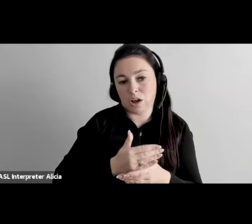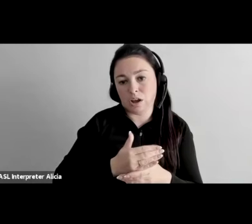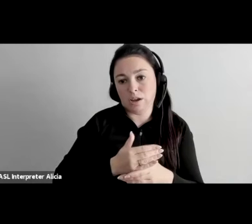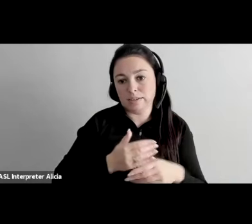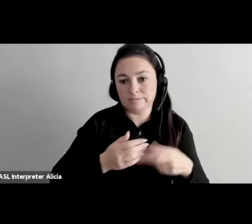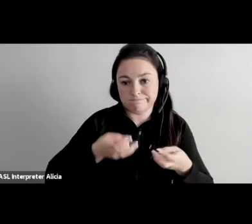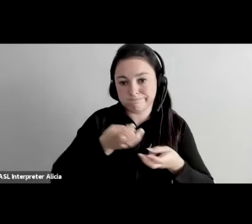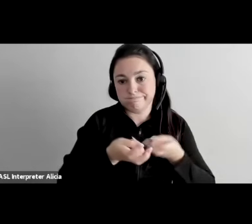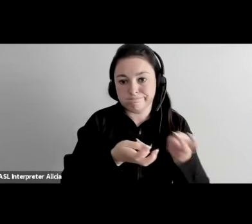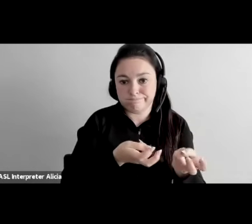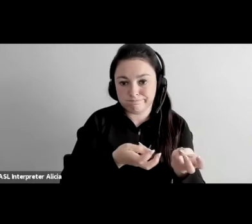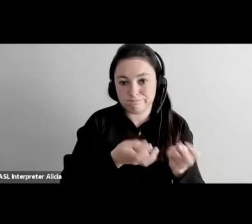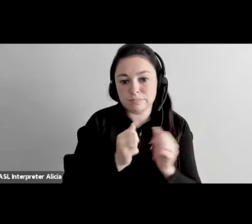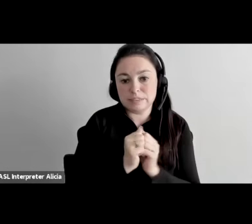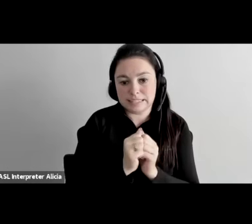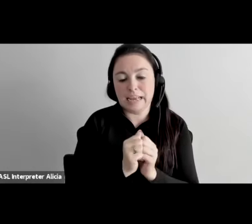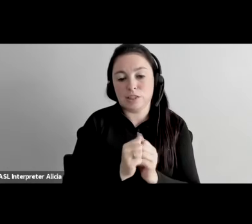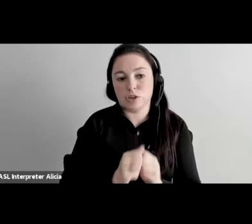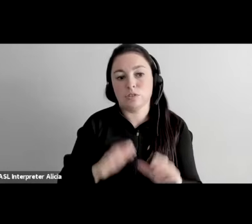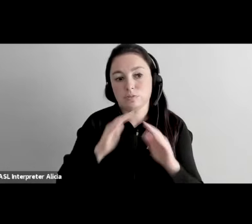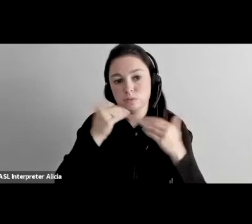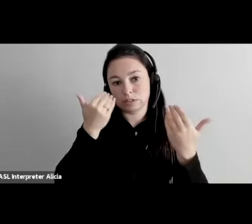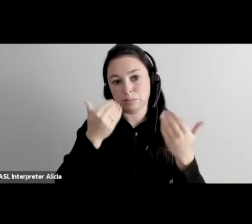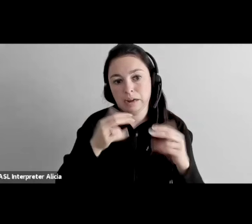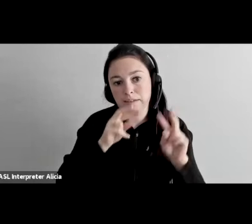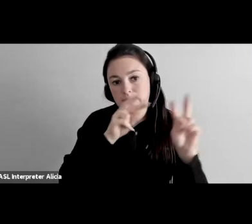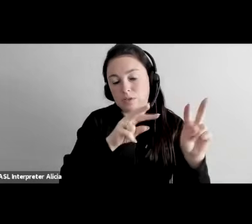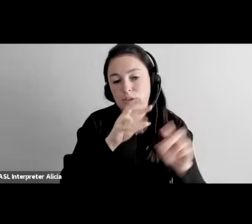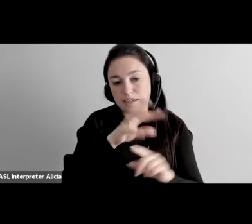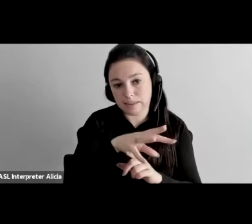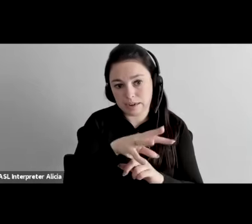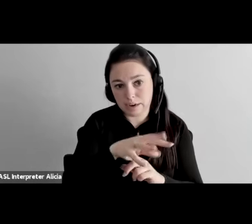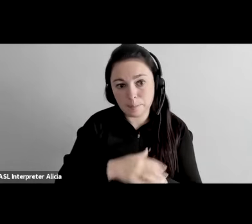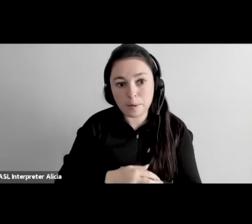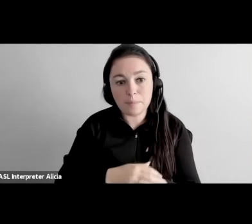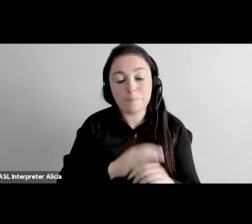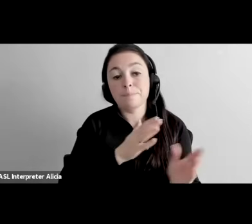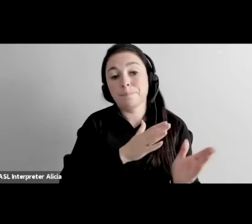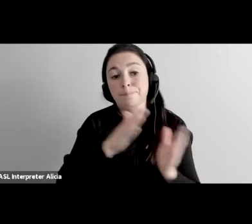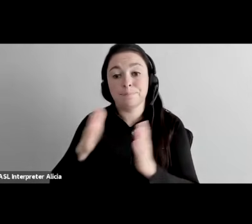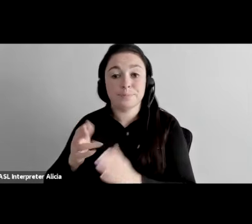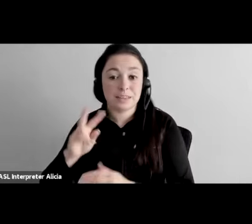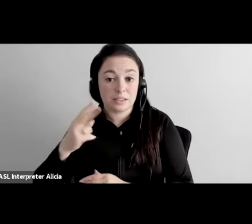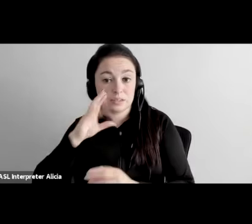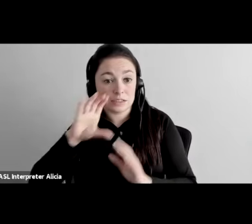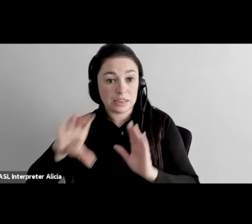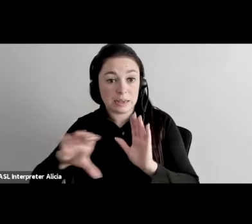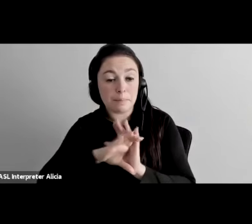at the camera the right one is of me with my back to the camera squatting balancing on the top of a four